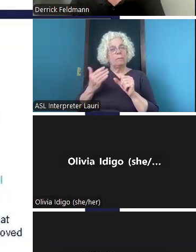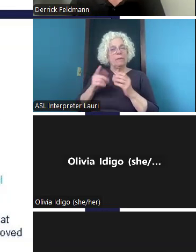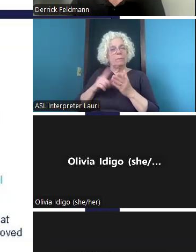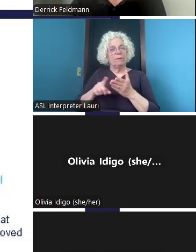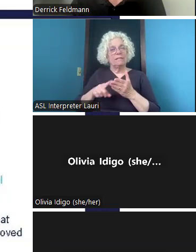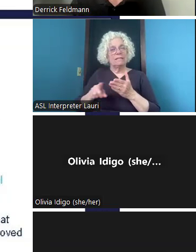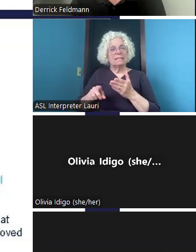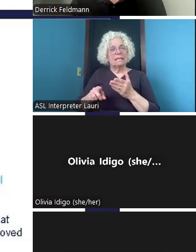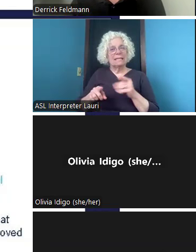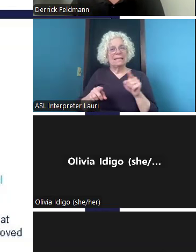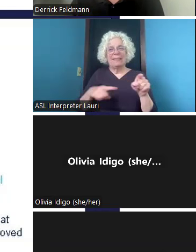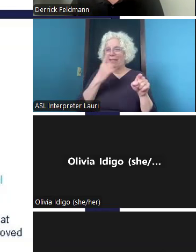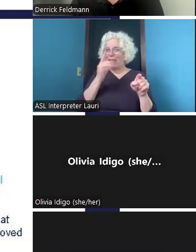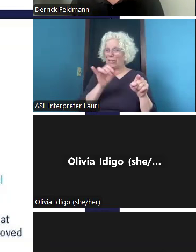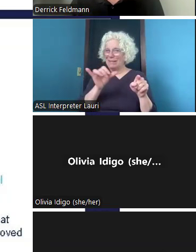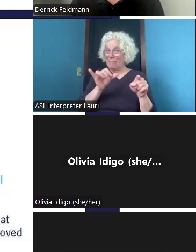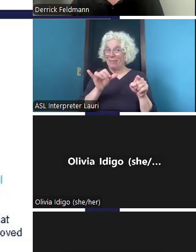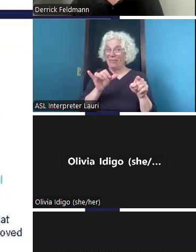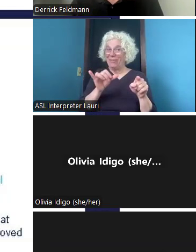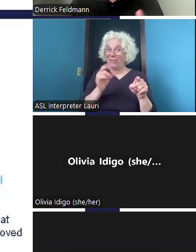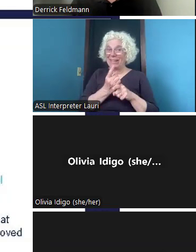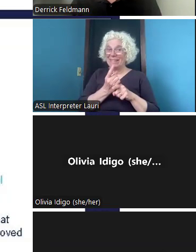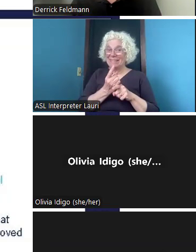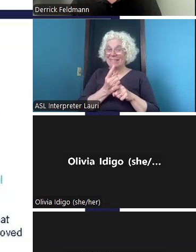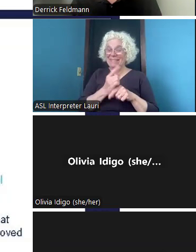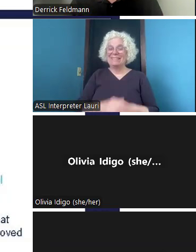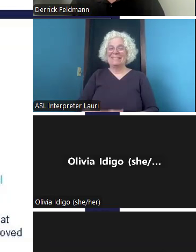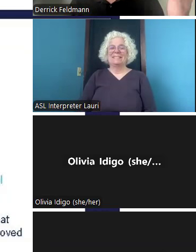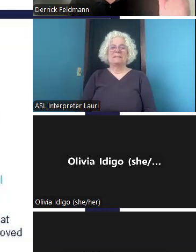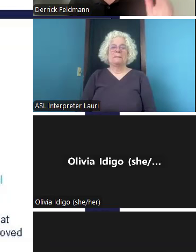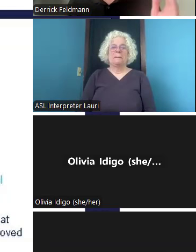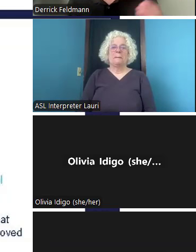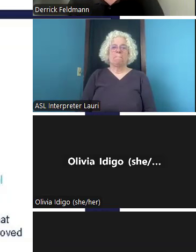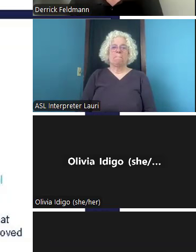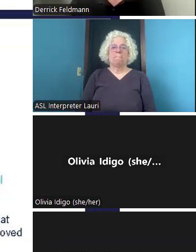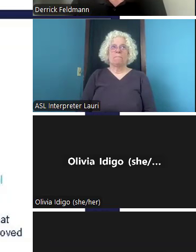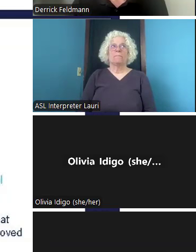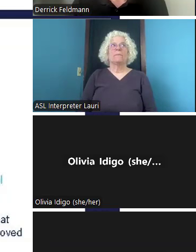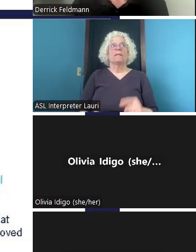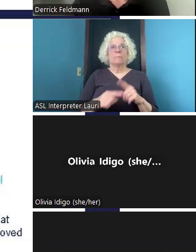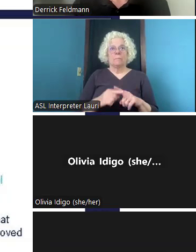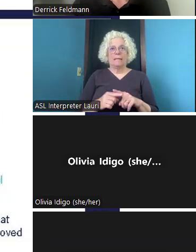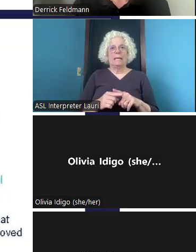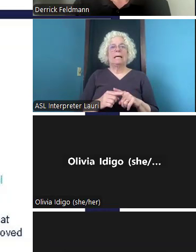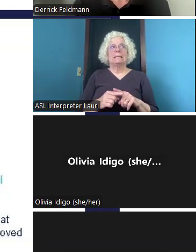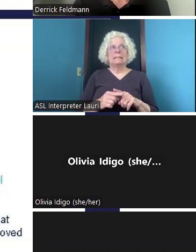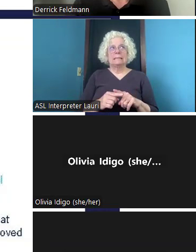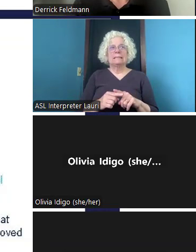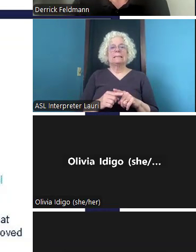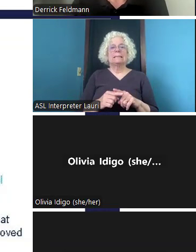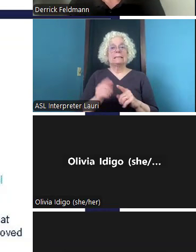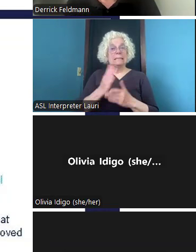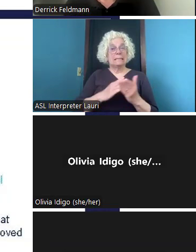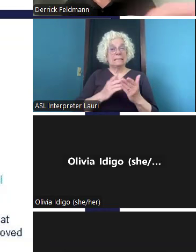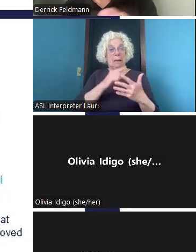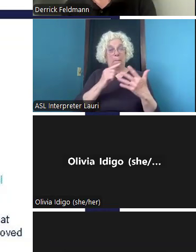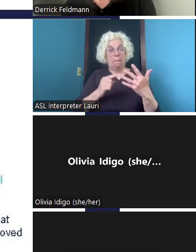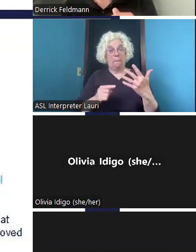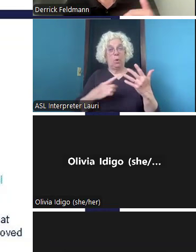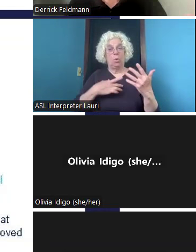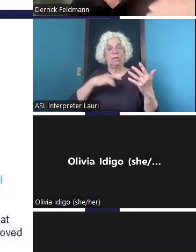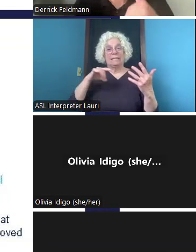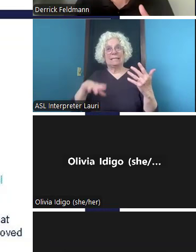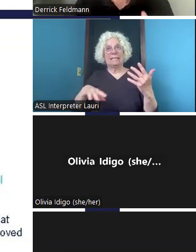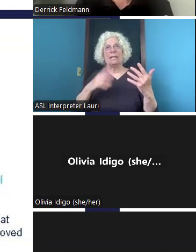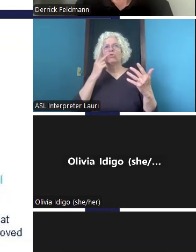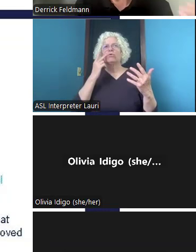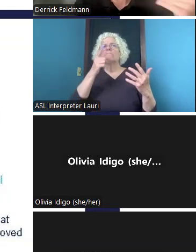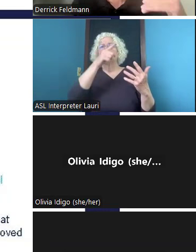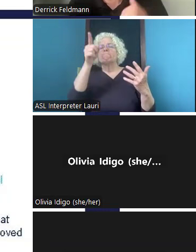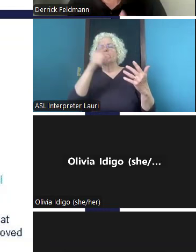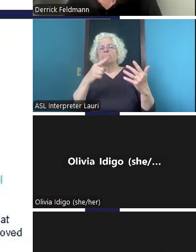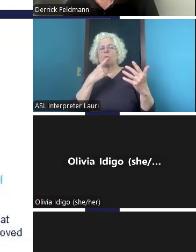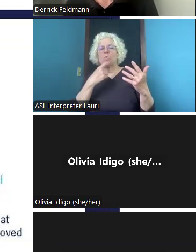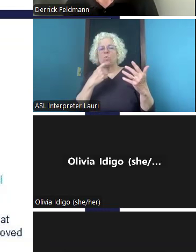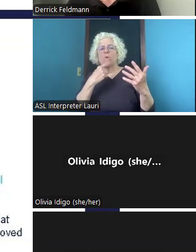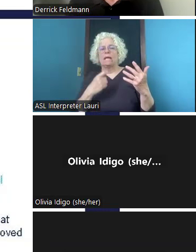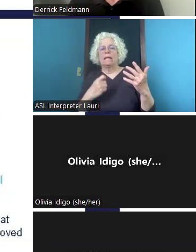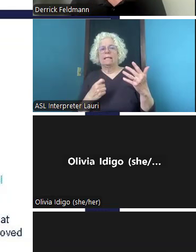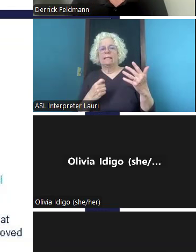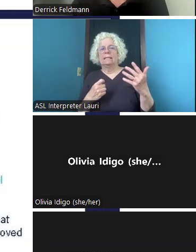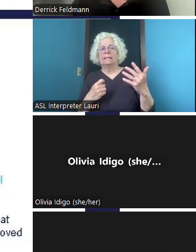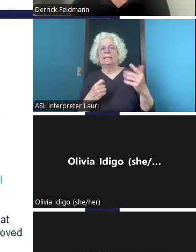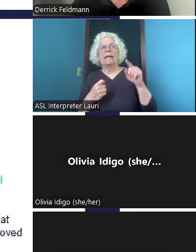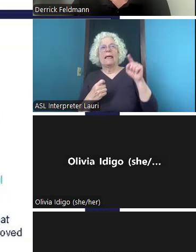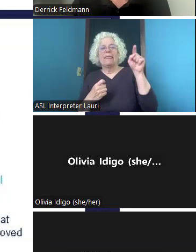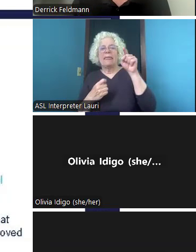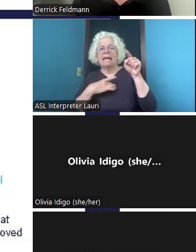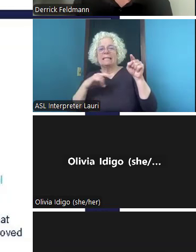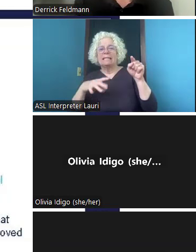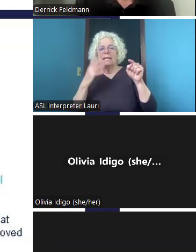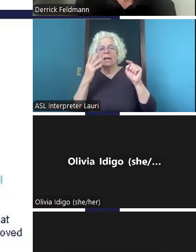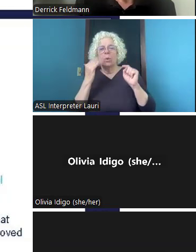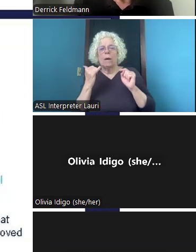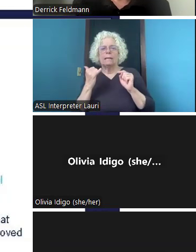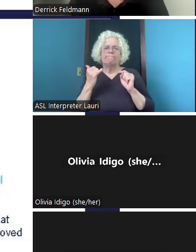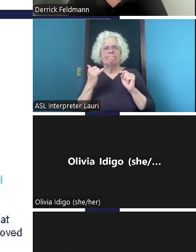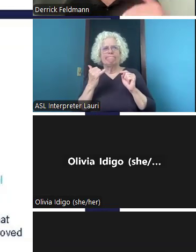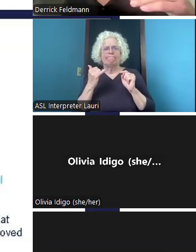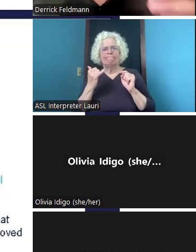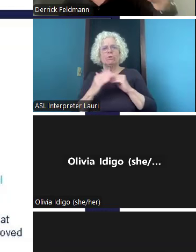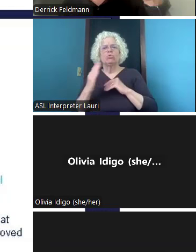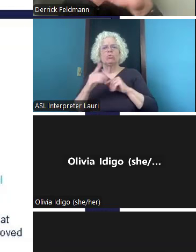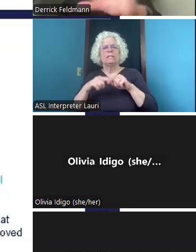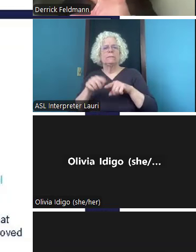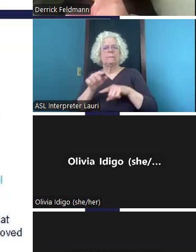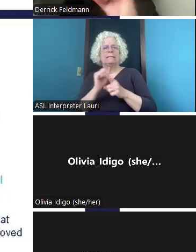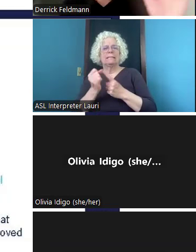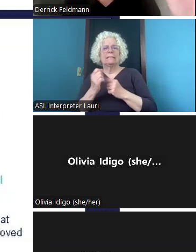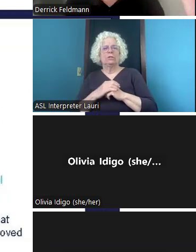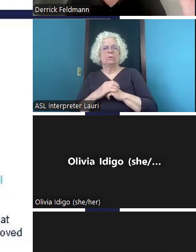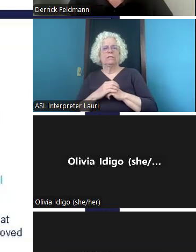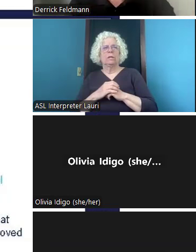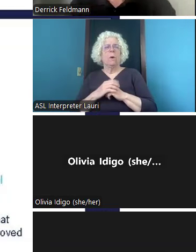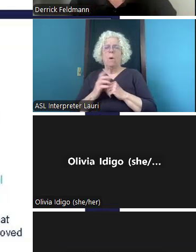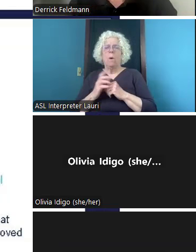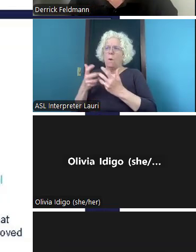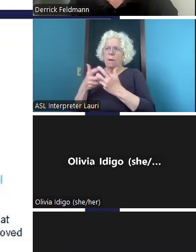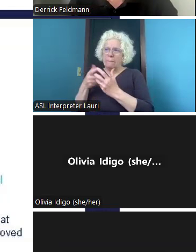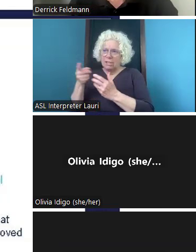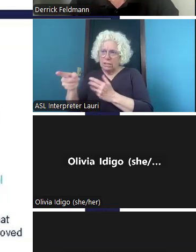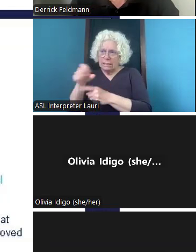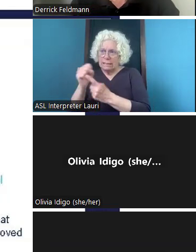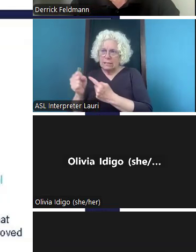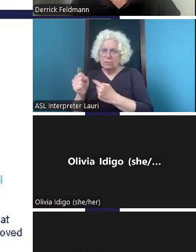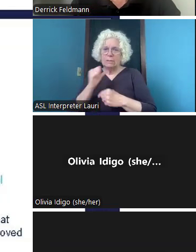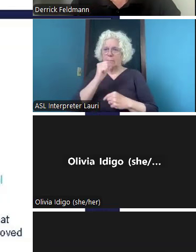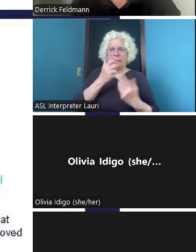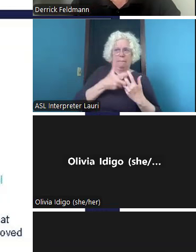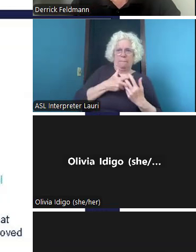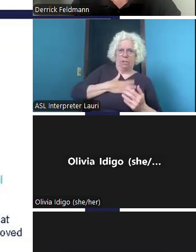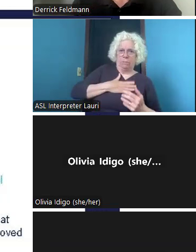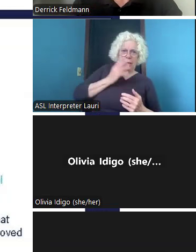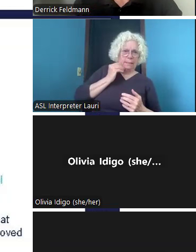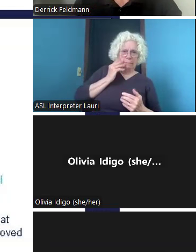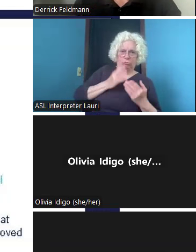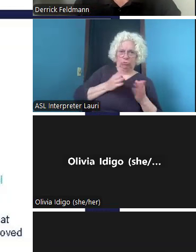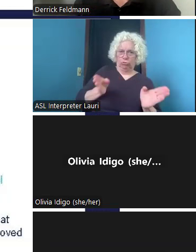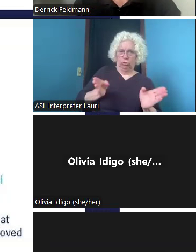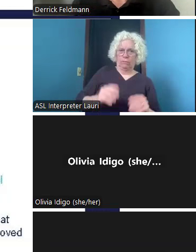And it really is about the same. And there were some elements that were sort of disliked and you'll see those in the red. And much of those disliked as we went into it it was because it was too situational, meaning that that was particular to this story, but not particular to their experiences overall.